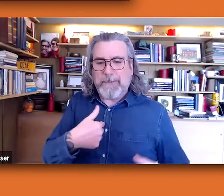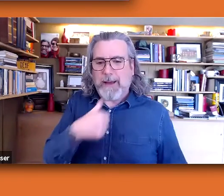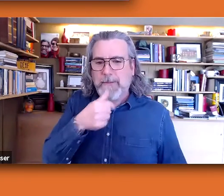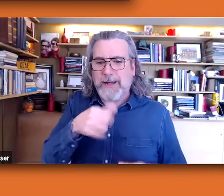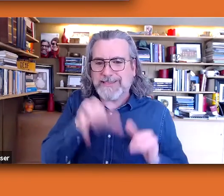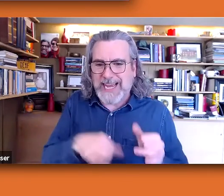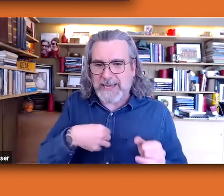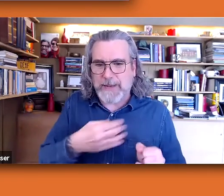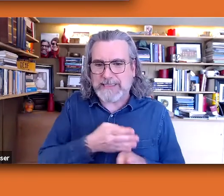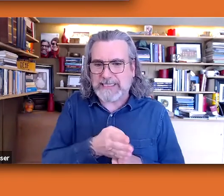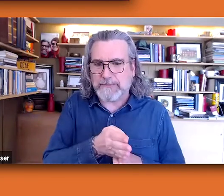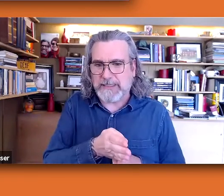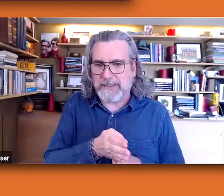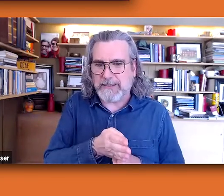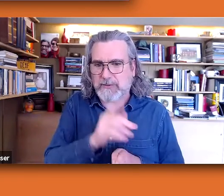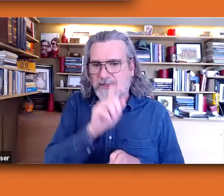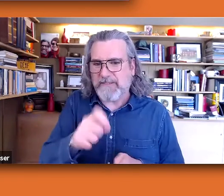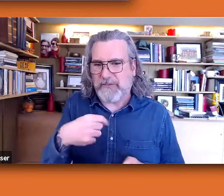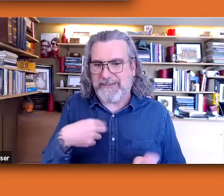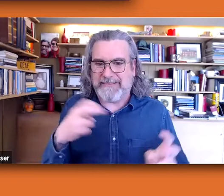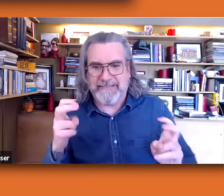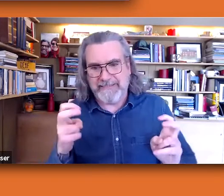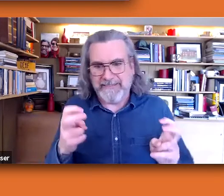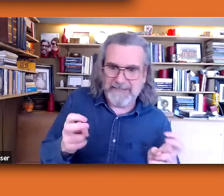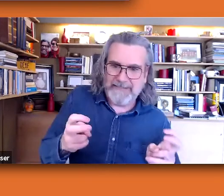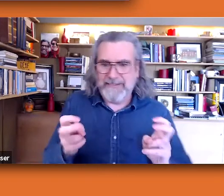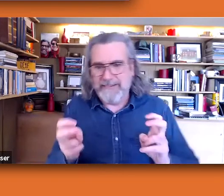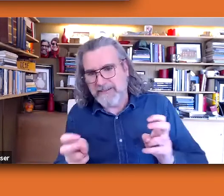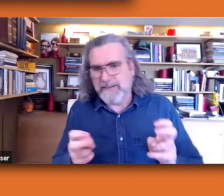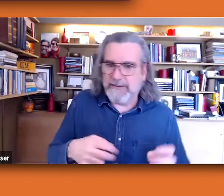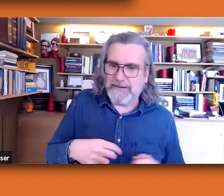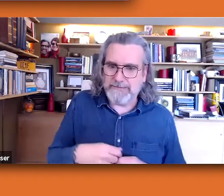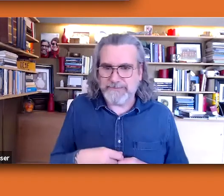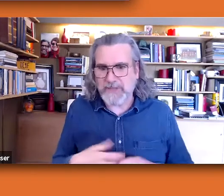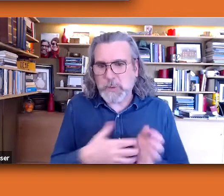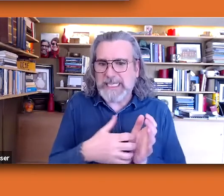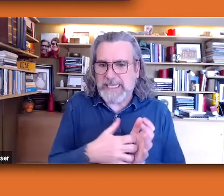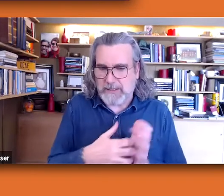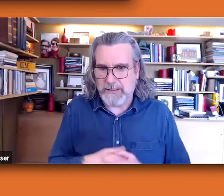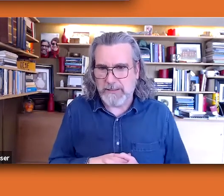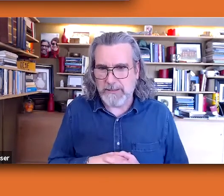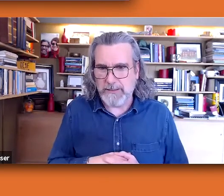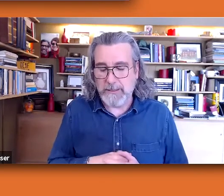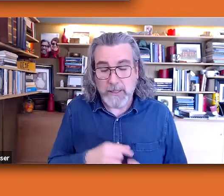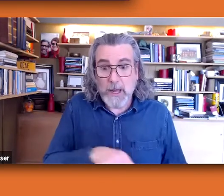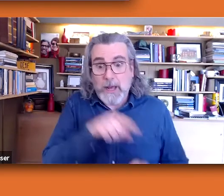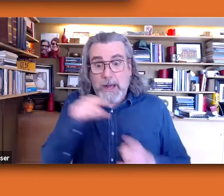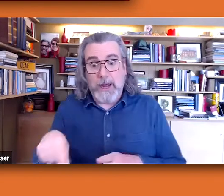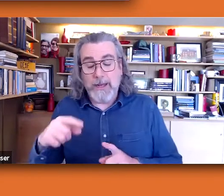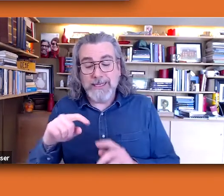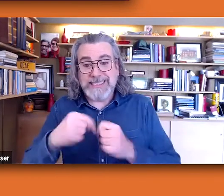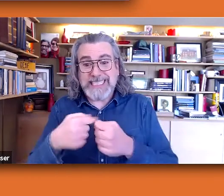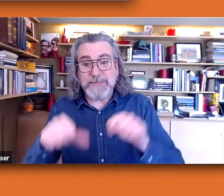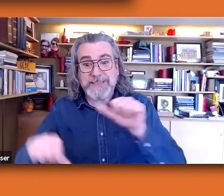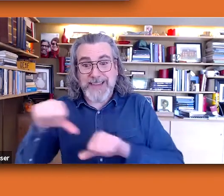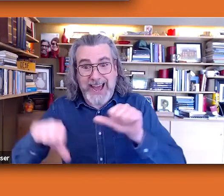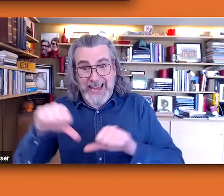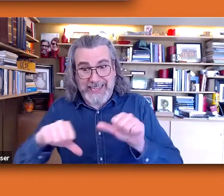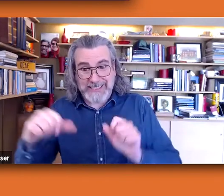in that older white male research group, they might have felt a little bit threatened because maybe their weaknesses were being revealed,